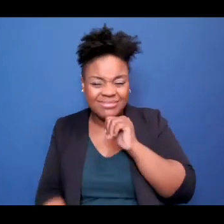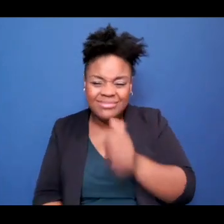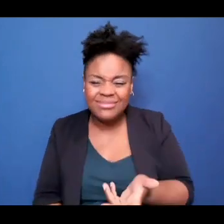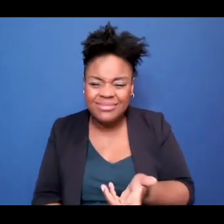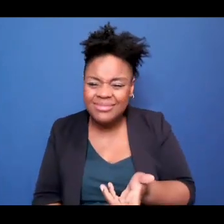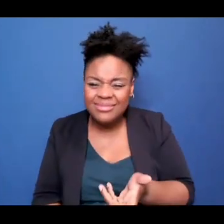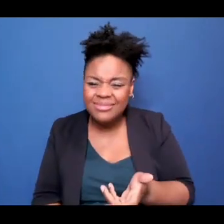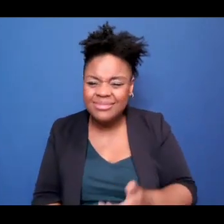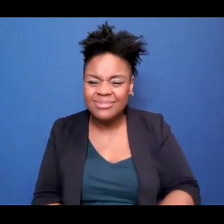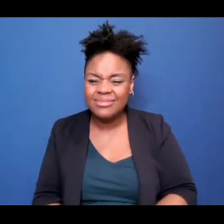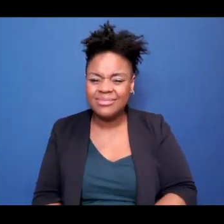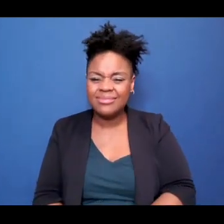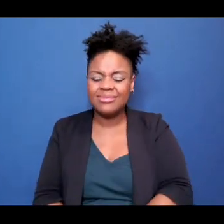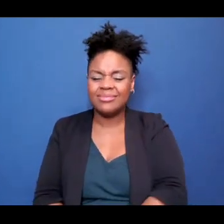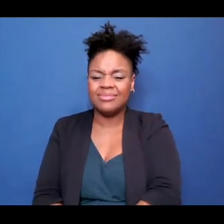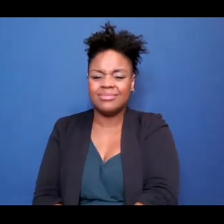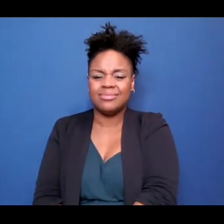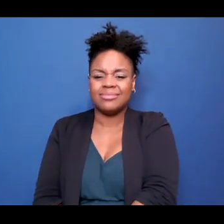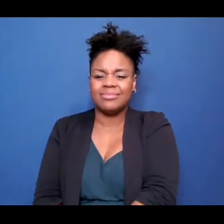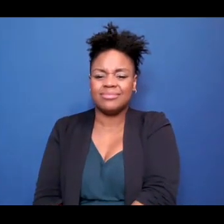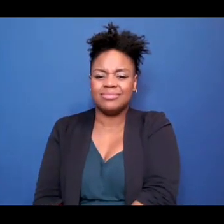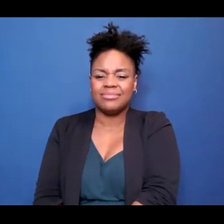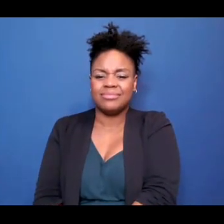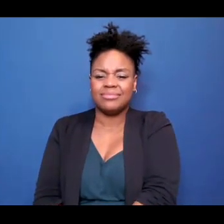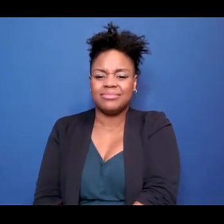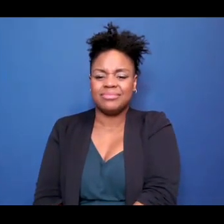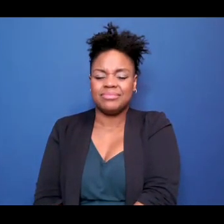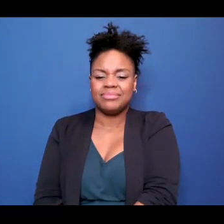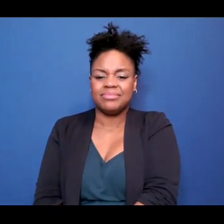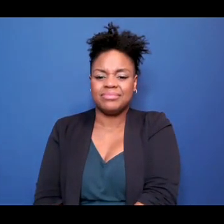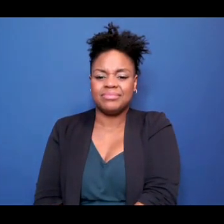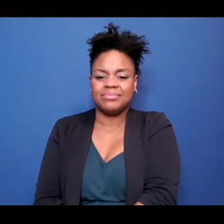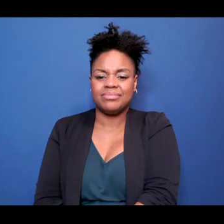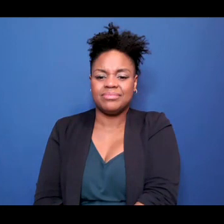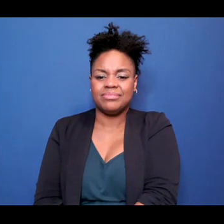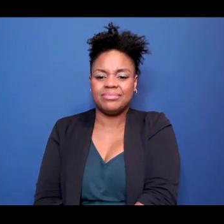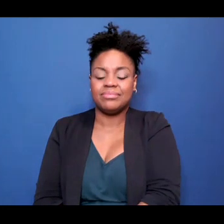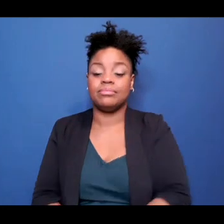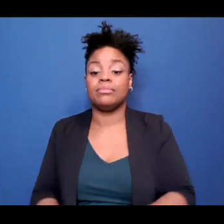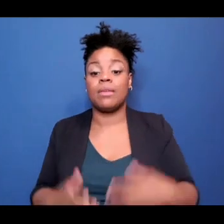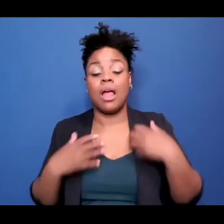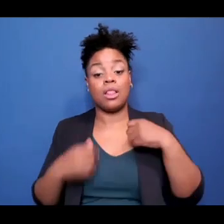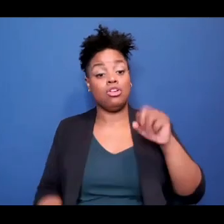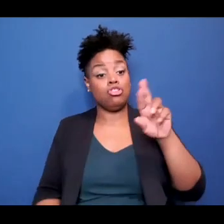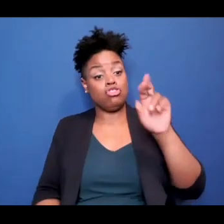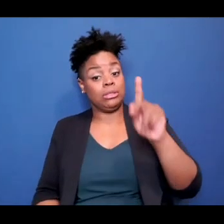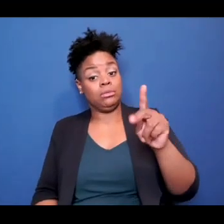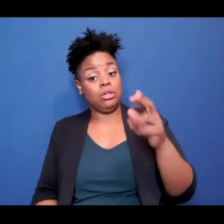NEXT SLIDE. THE HEALTH RISK OF RESTAURANTS